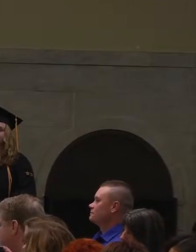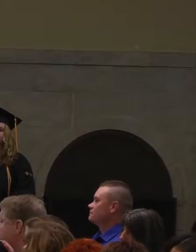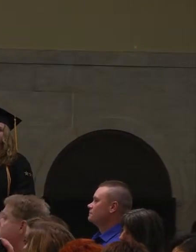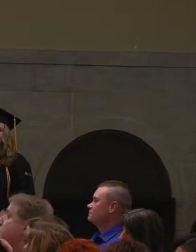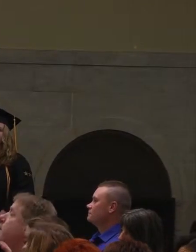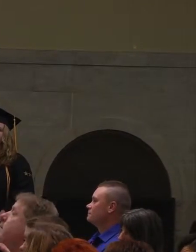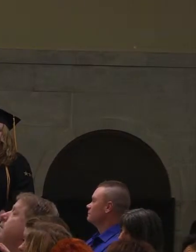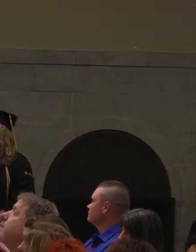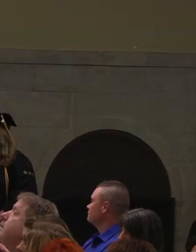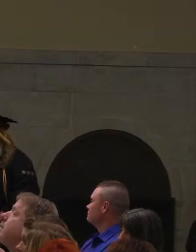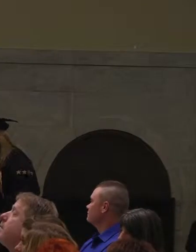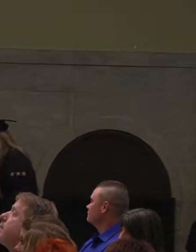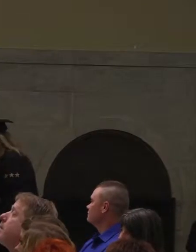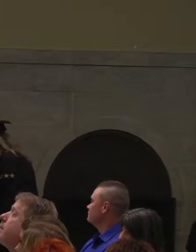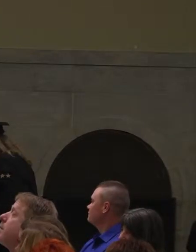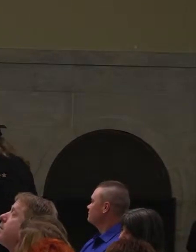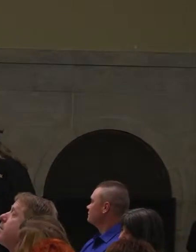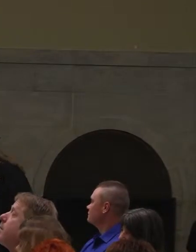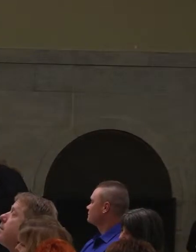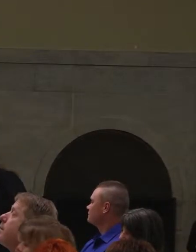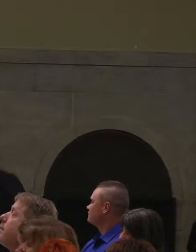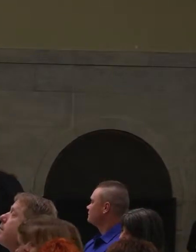OK, you can be seated now.